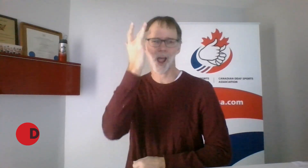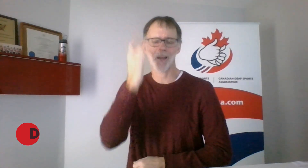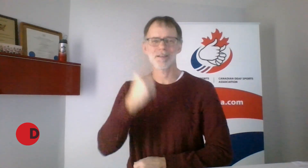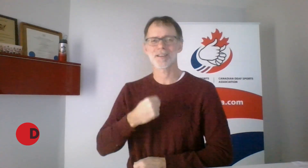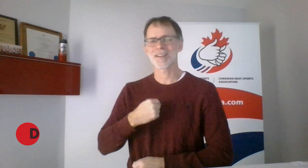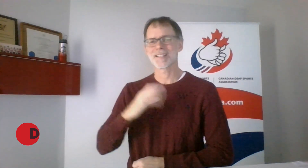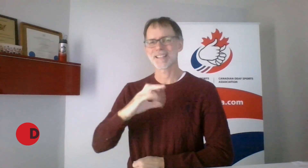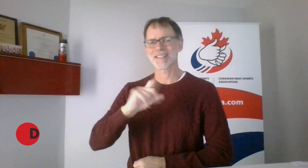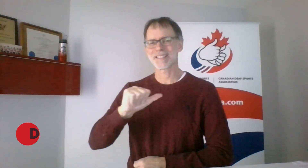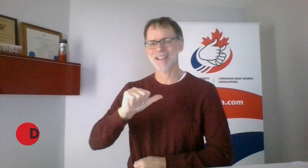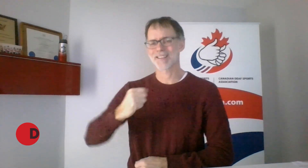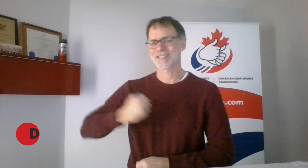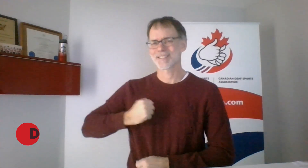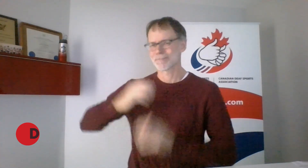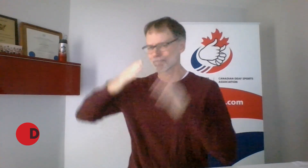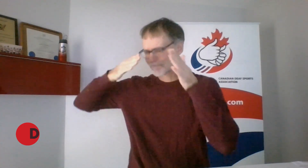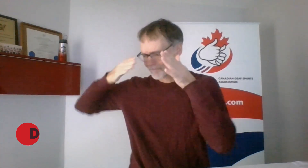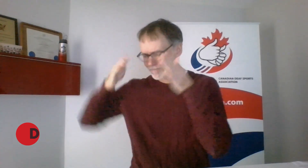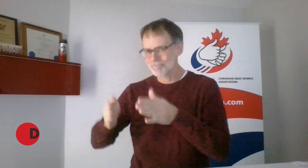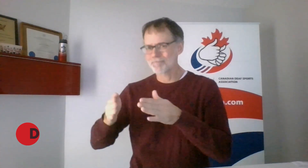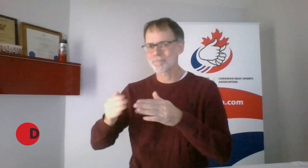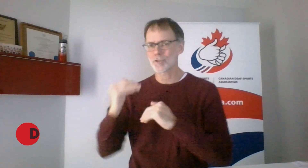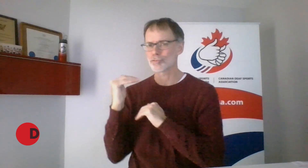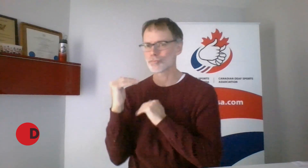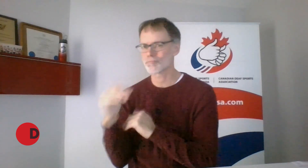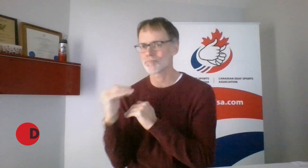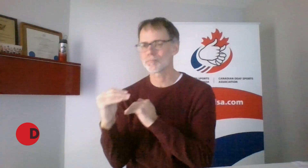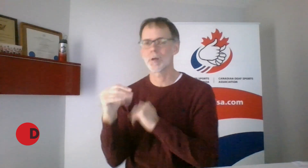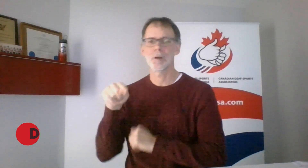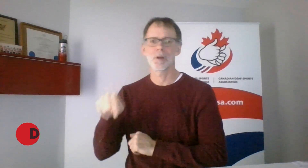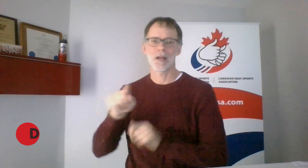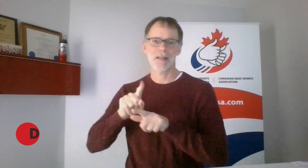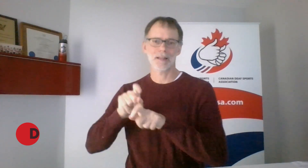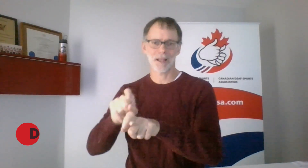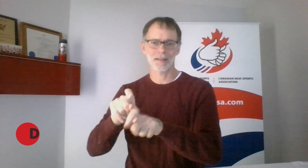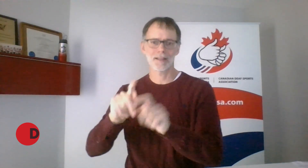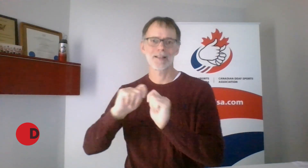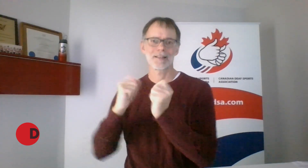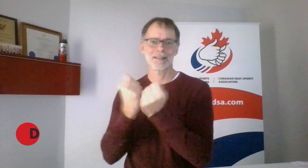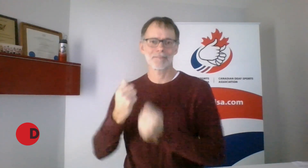This decision was made because of restricted testing